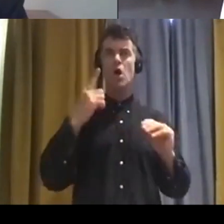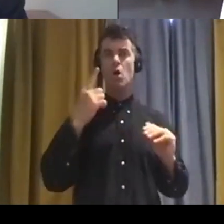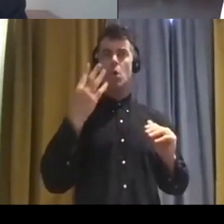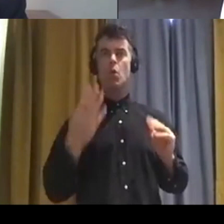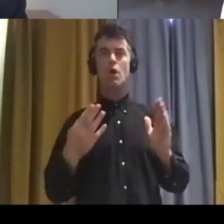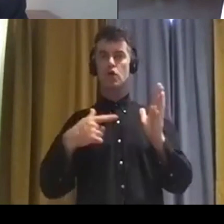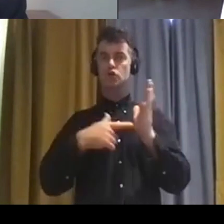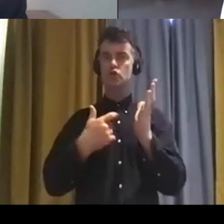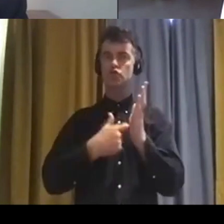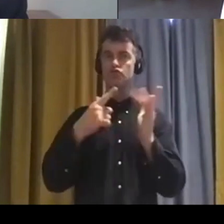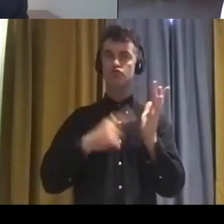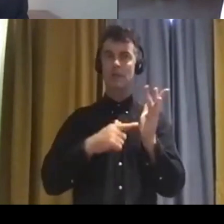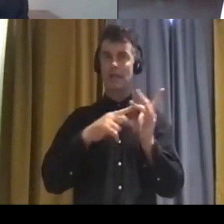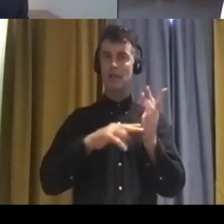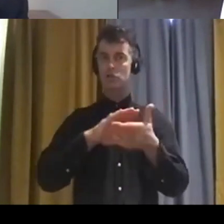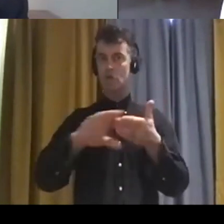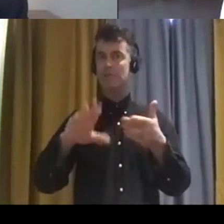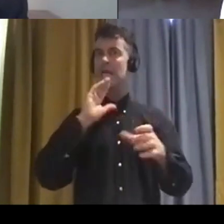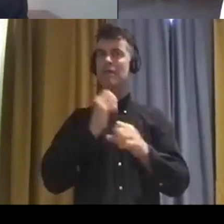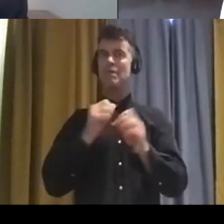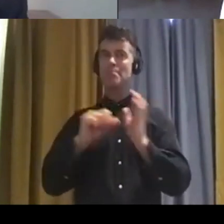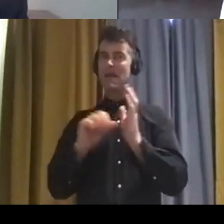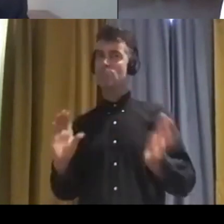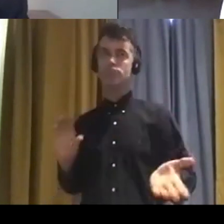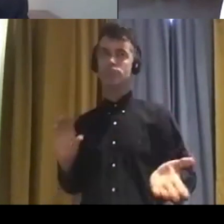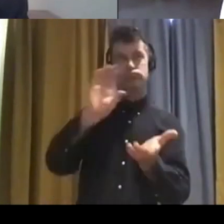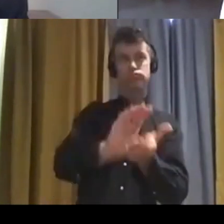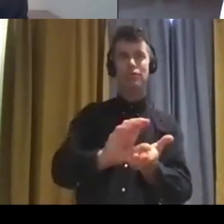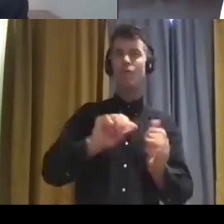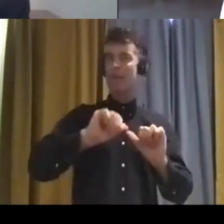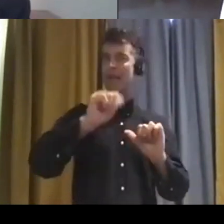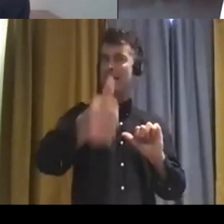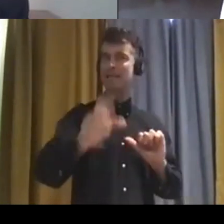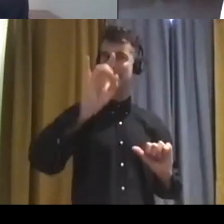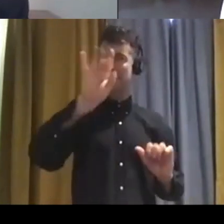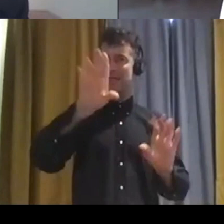money being invested into this sector over the next 10 years. You've been on the inside